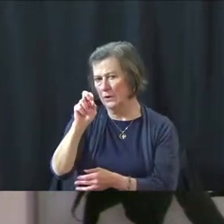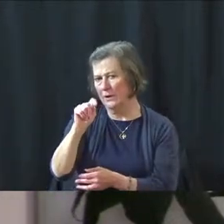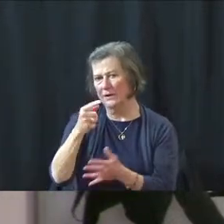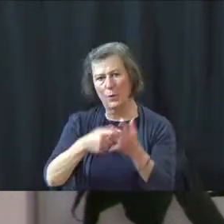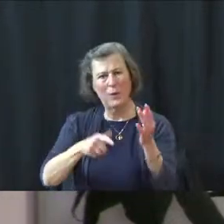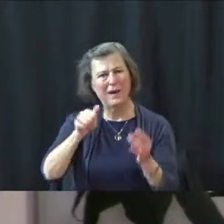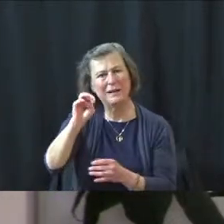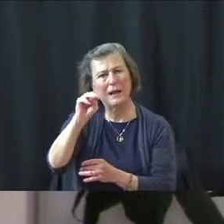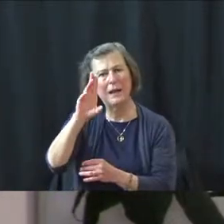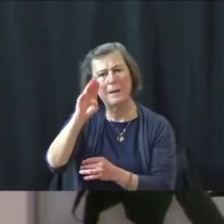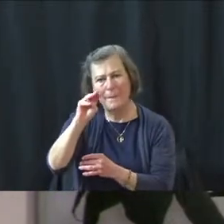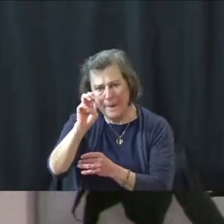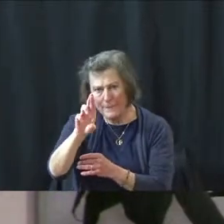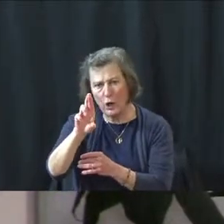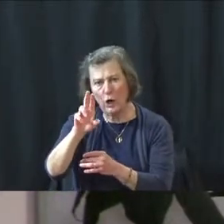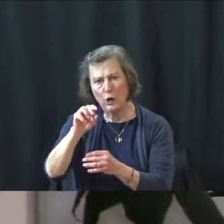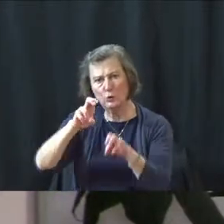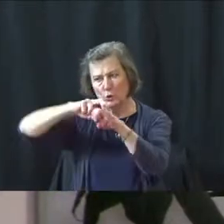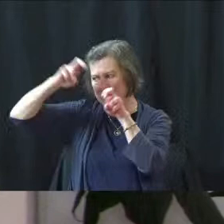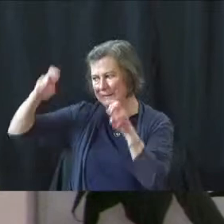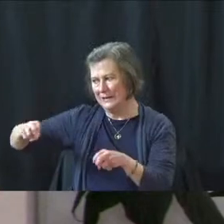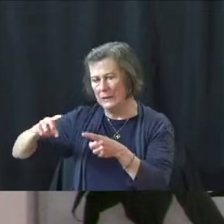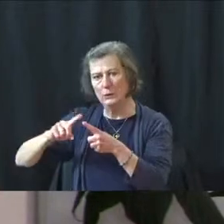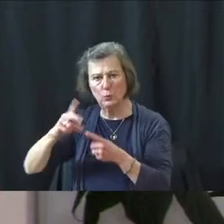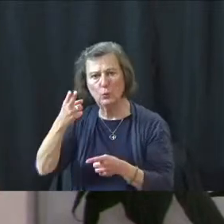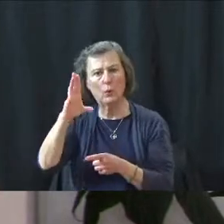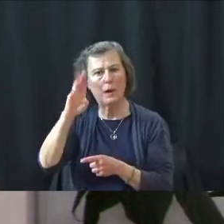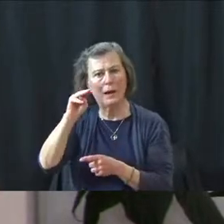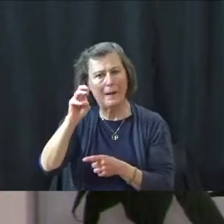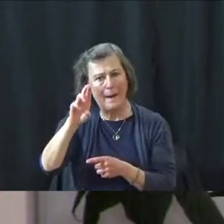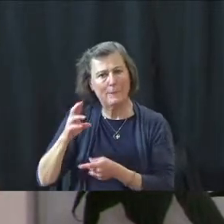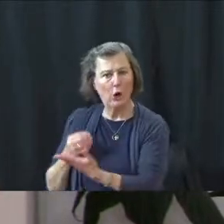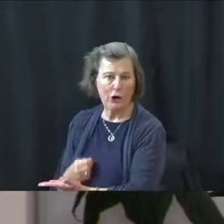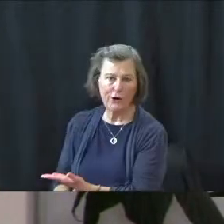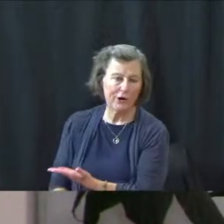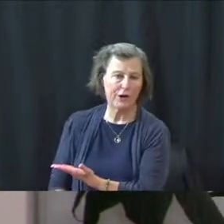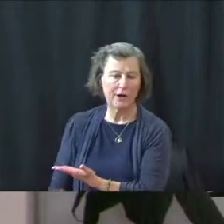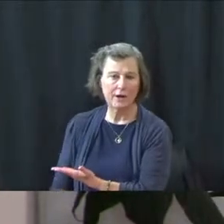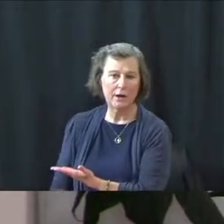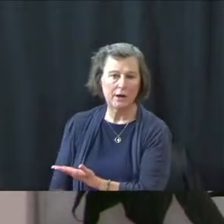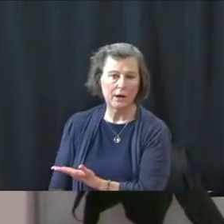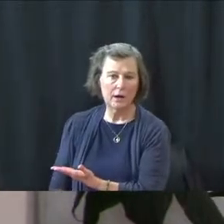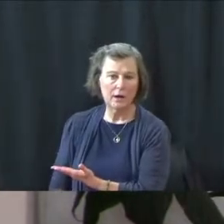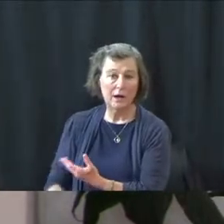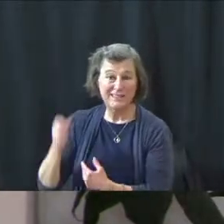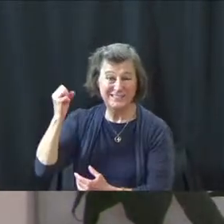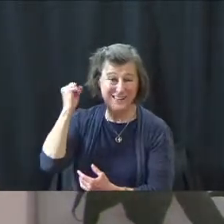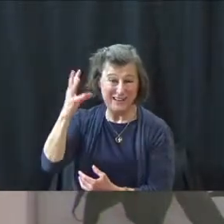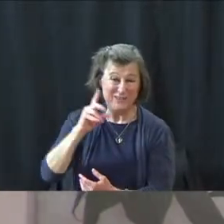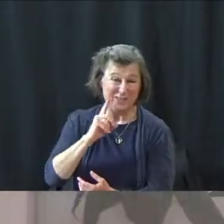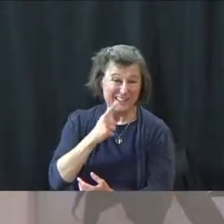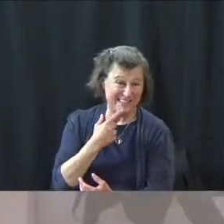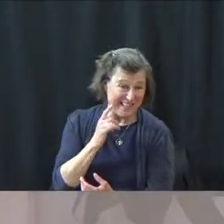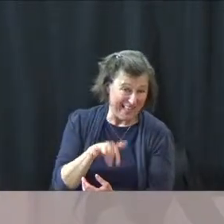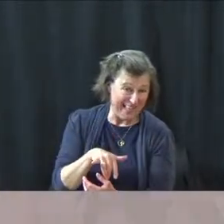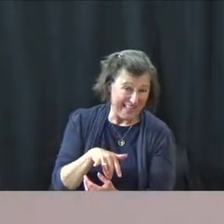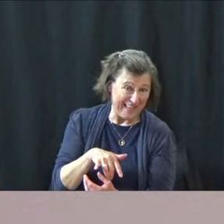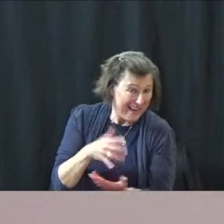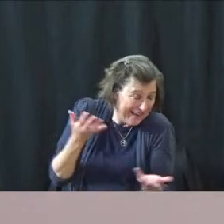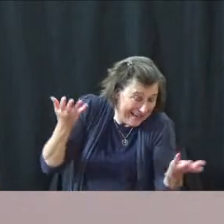next to a hummer.” Did Shakespeare really say that? Who knows. Maybe he did.